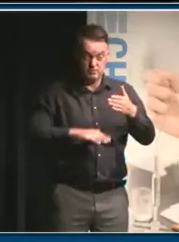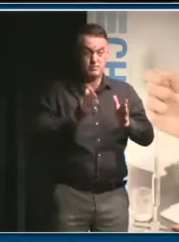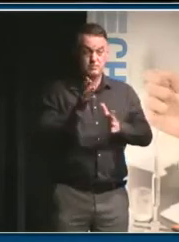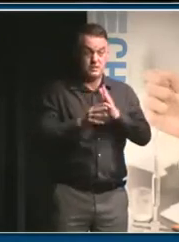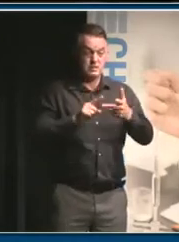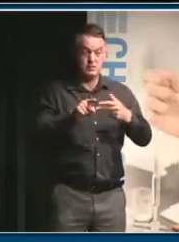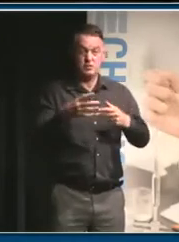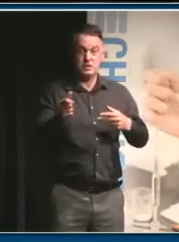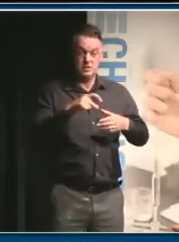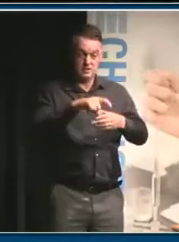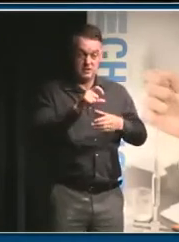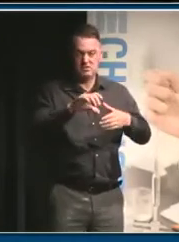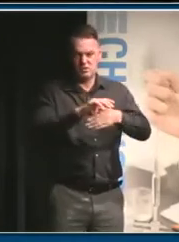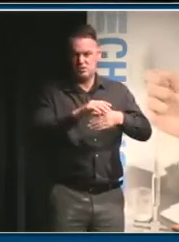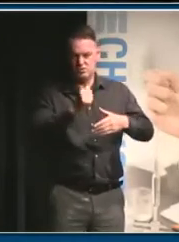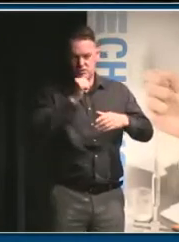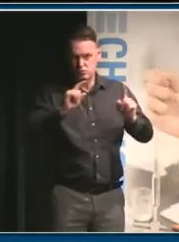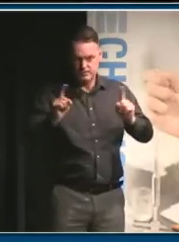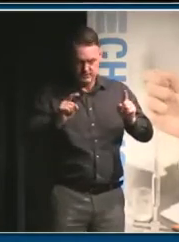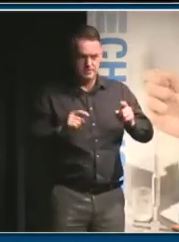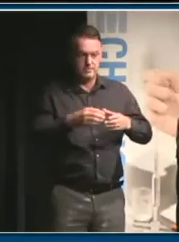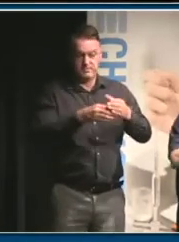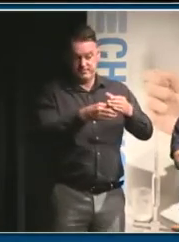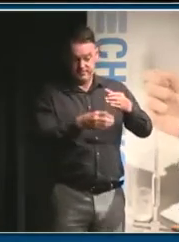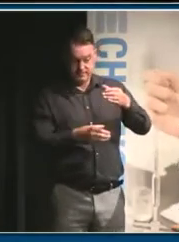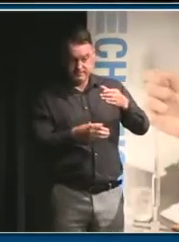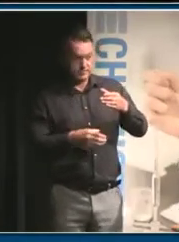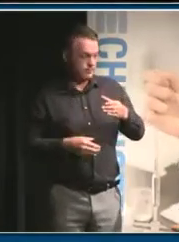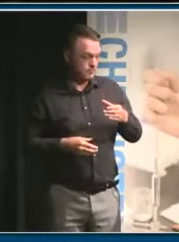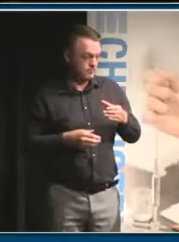a can of Coke or beer or something like that bless you, and you take a little bit of sodium